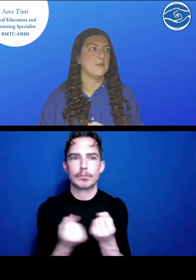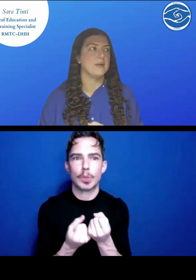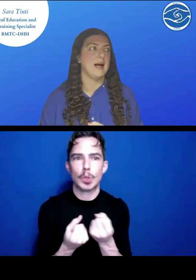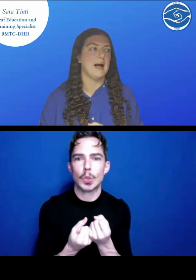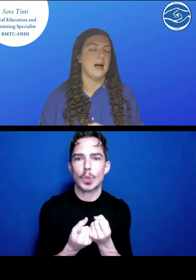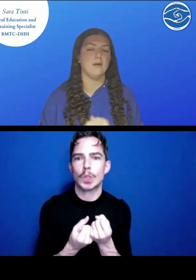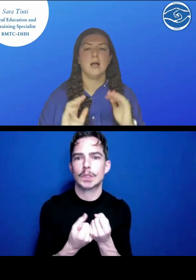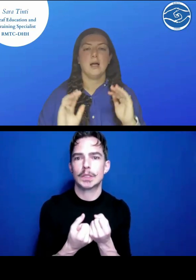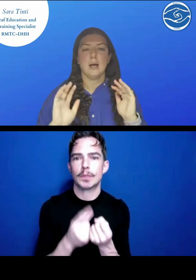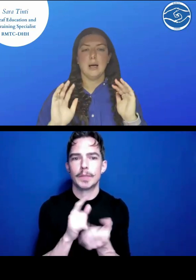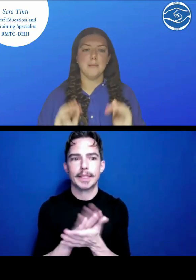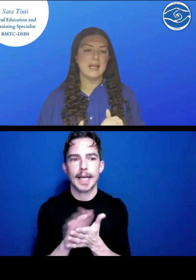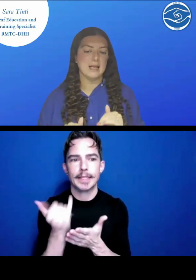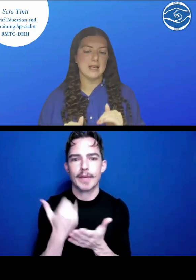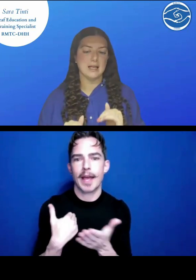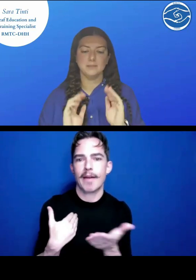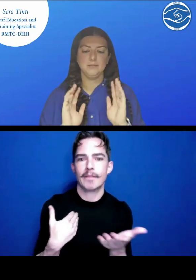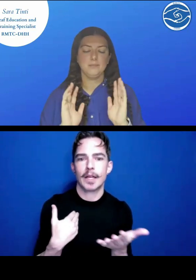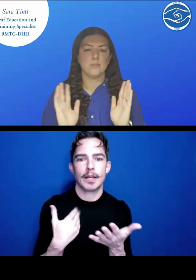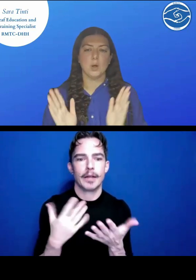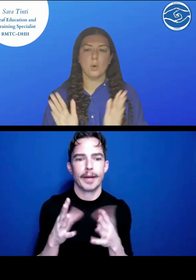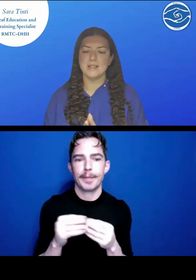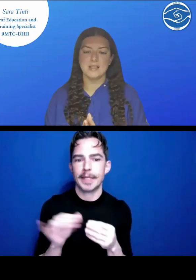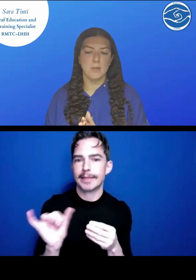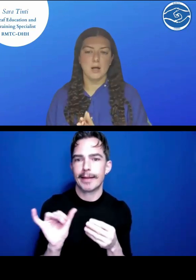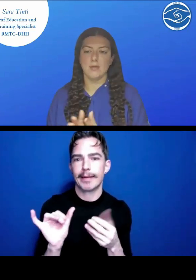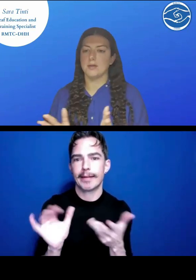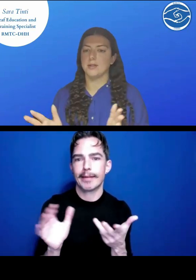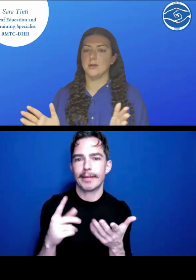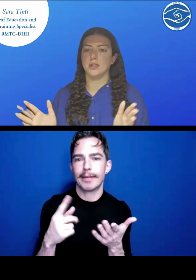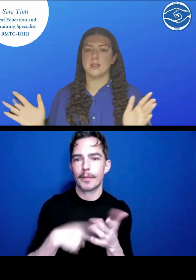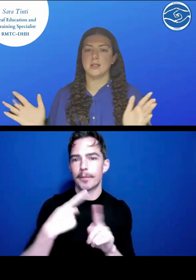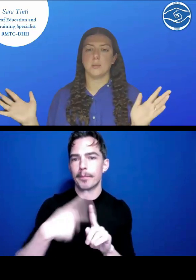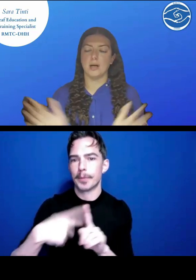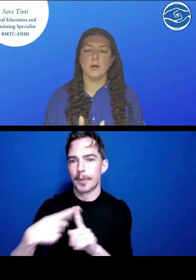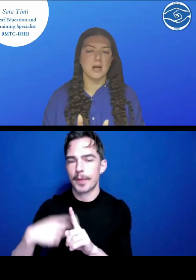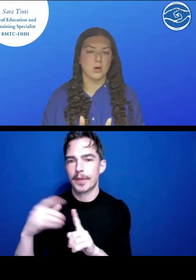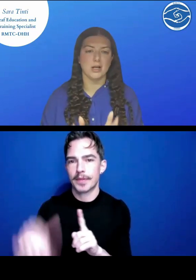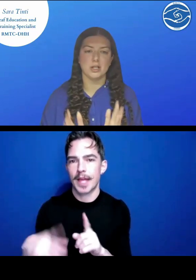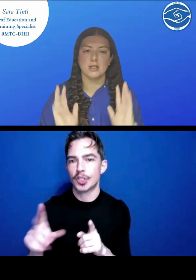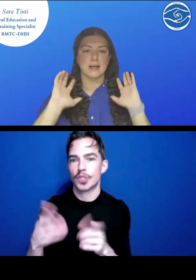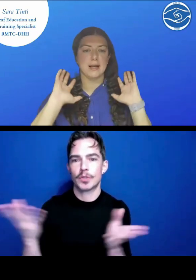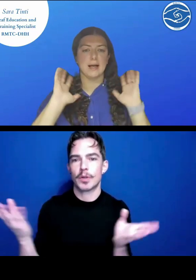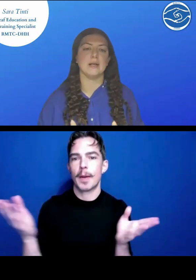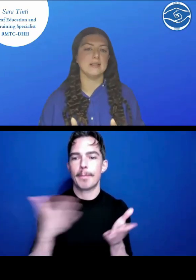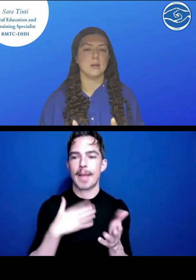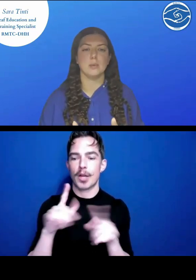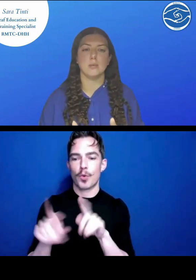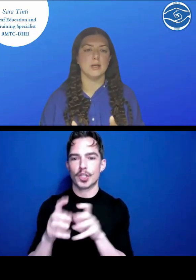nice for me to have a meeting once a month to just bring all my questions and kind of brain dump them